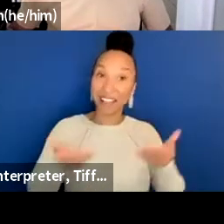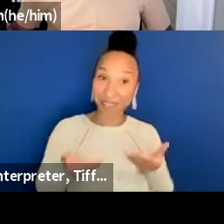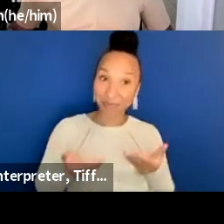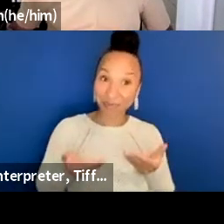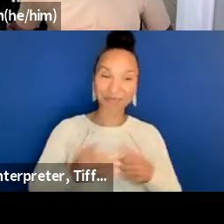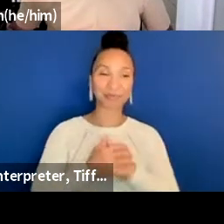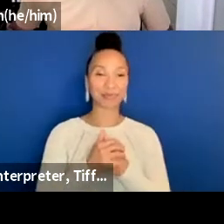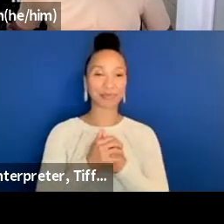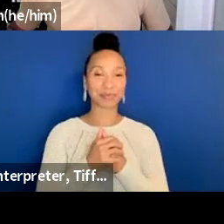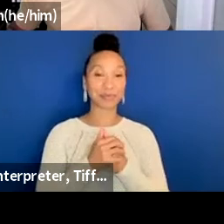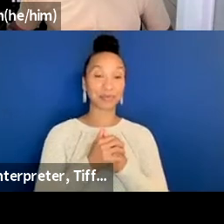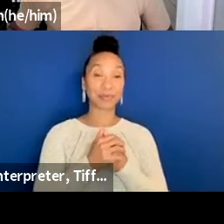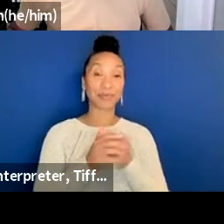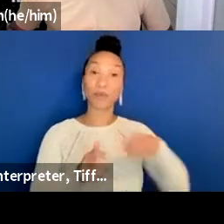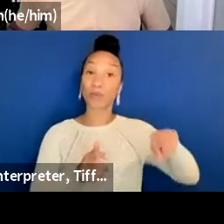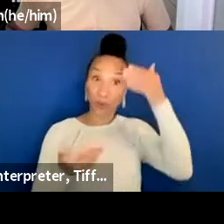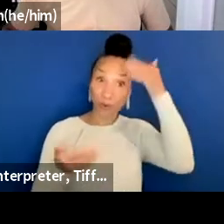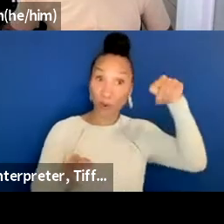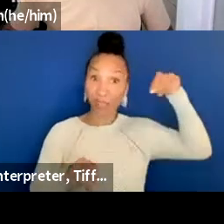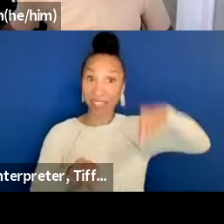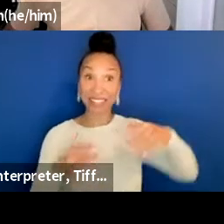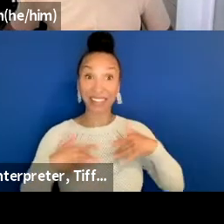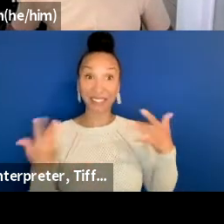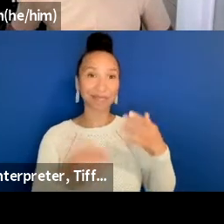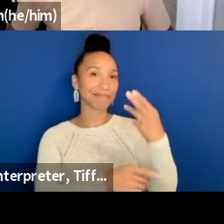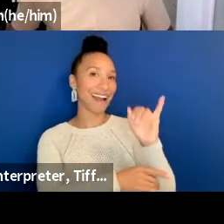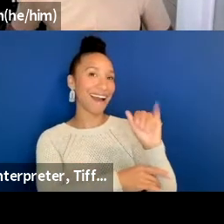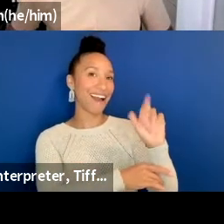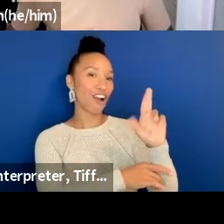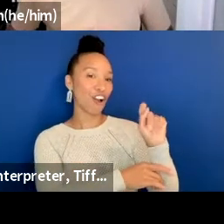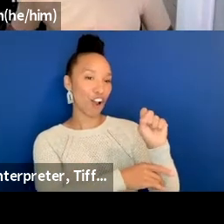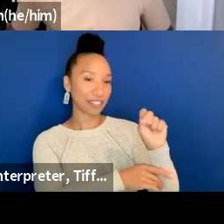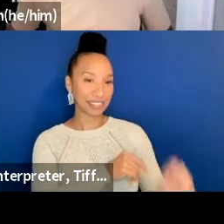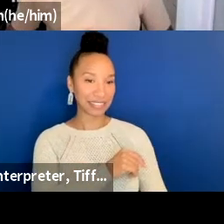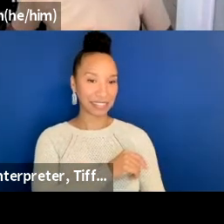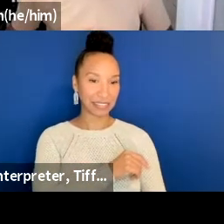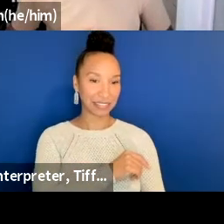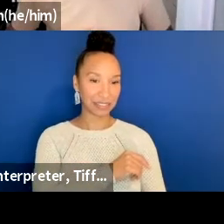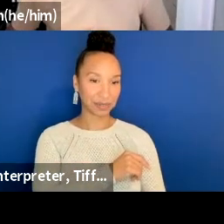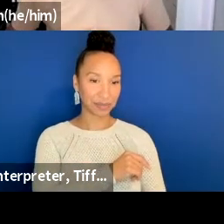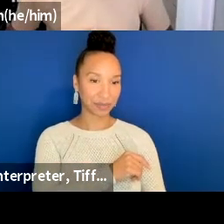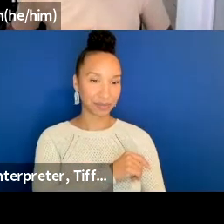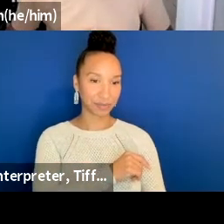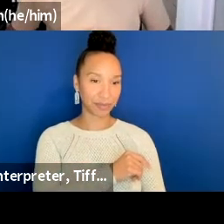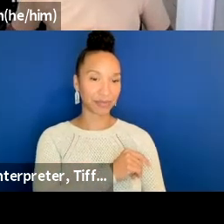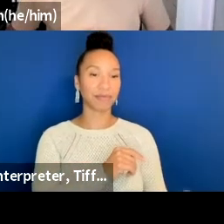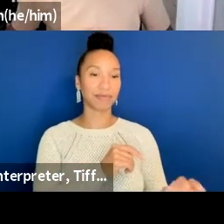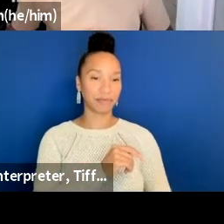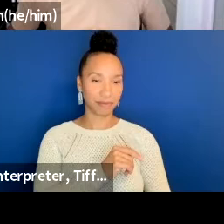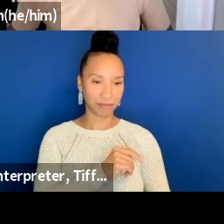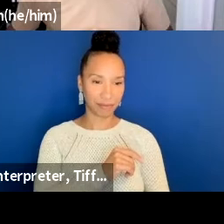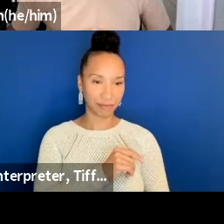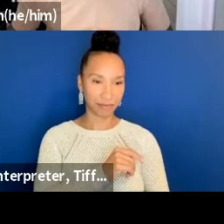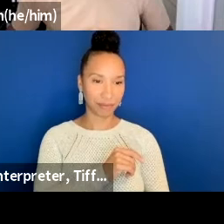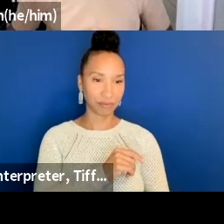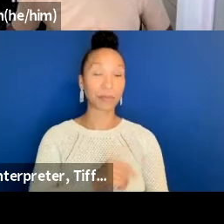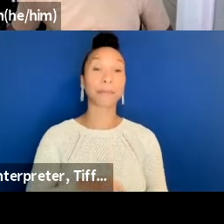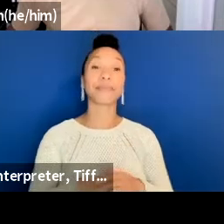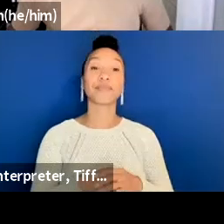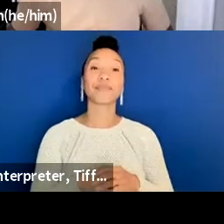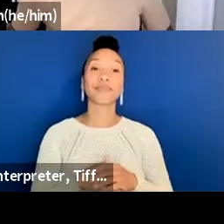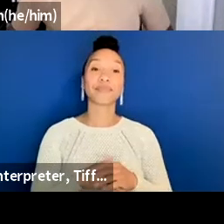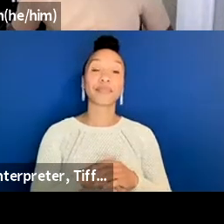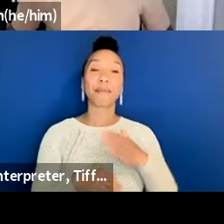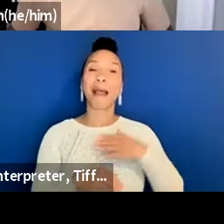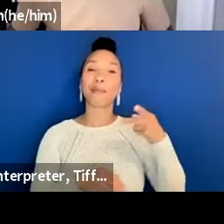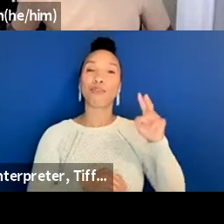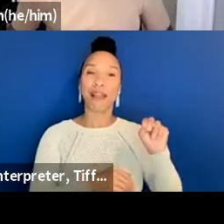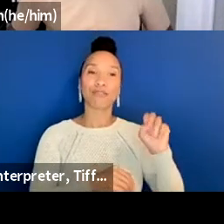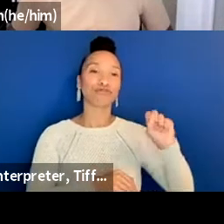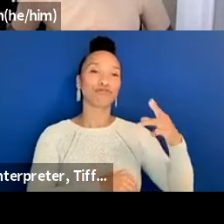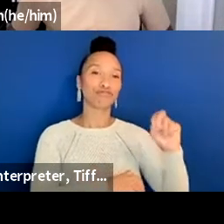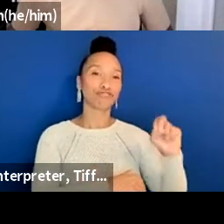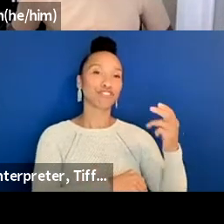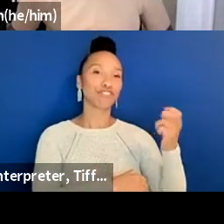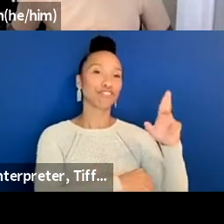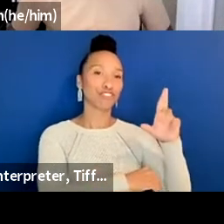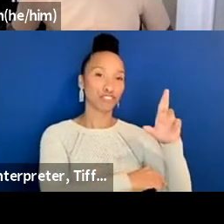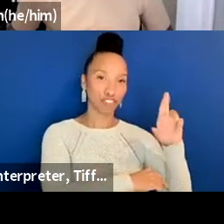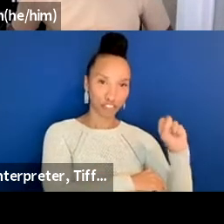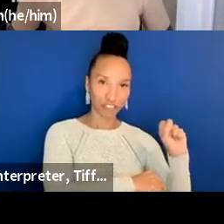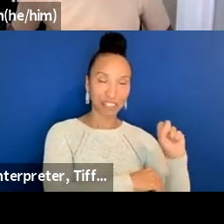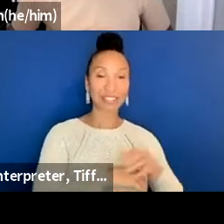Kirya Traber (she/her): Am visiting you from look at virtually from the map, a land in brooklyn New York, I have a big brown black brown curly hair wire rimmed glasses i'm wearing a patterned.